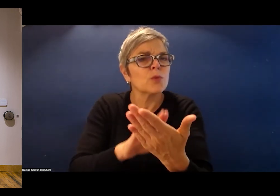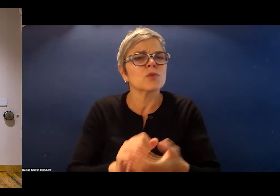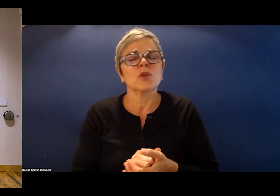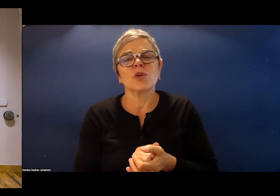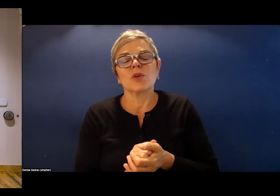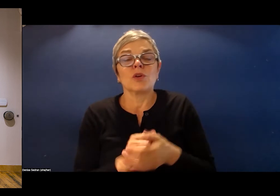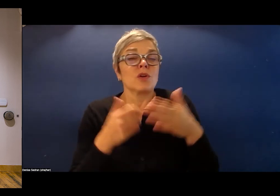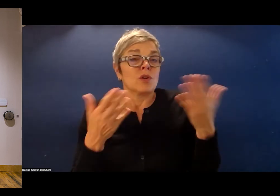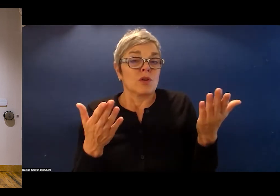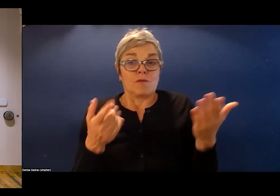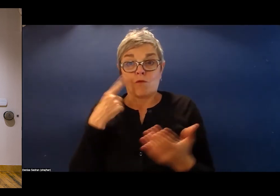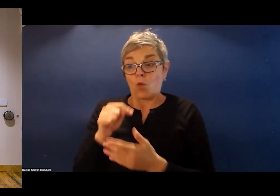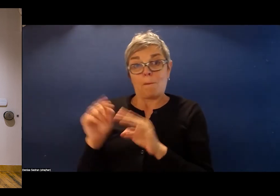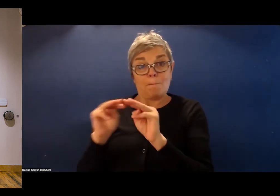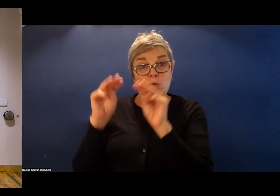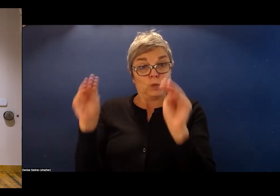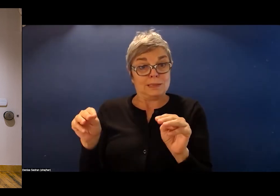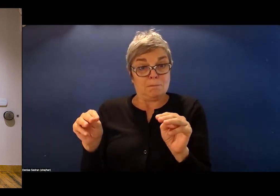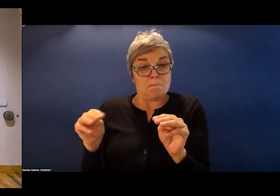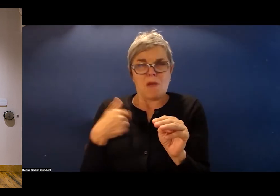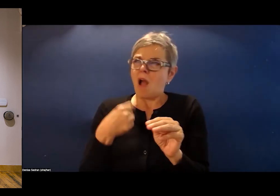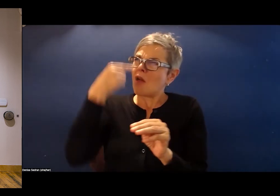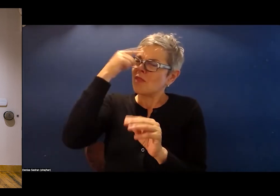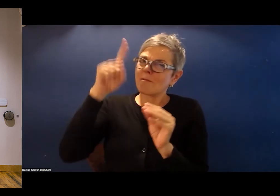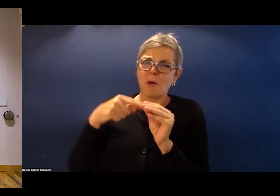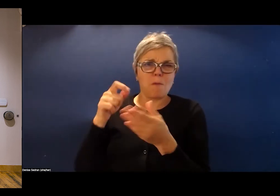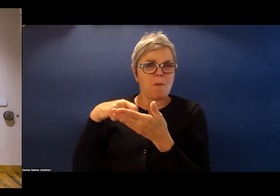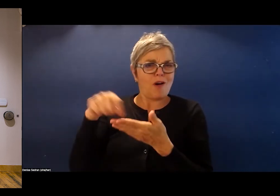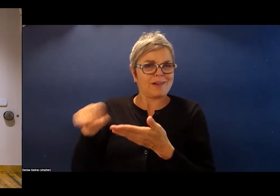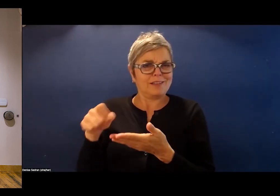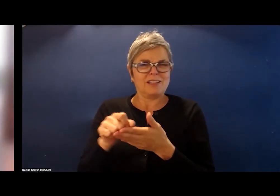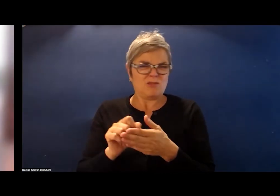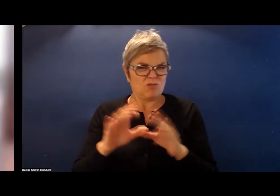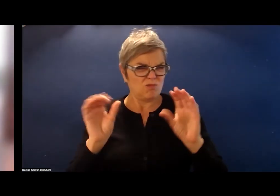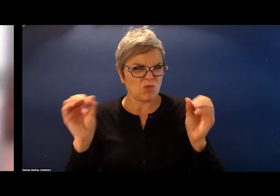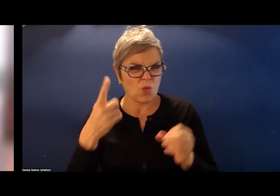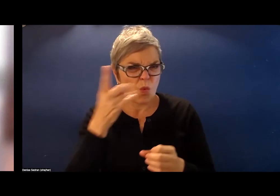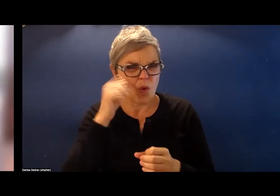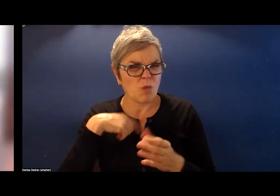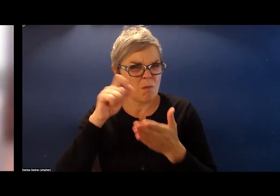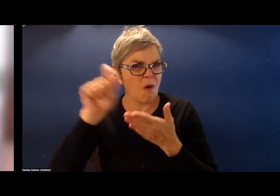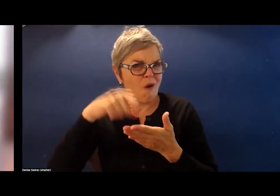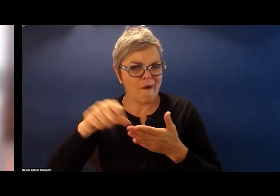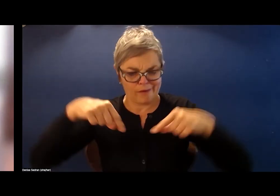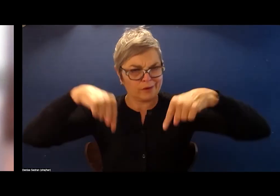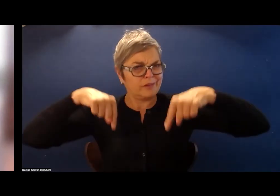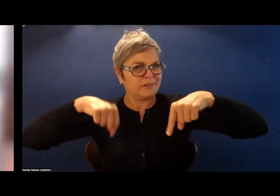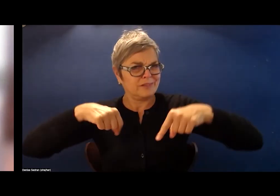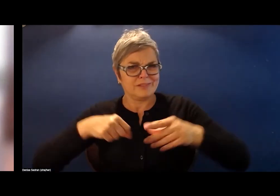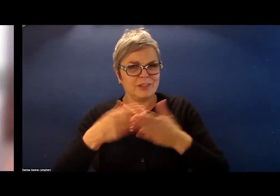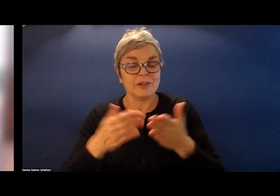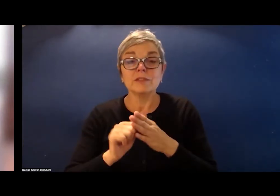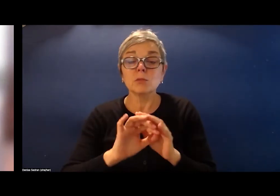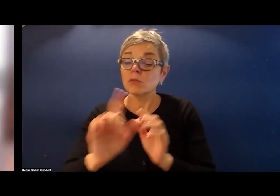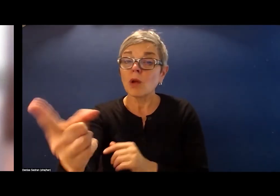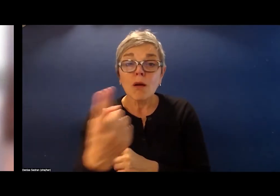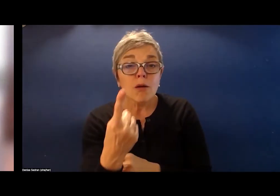If coming to the gallery or the museum, experiencing the exhibitions, is the equivalent of participating in the Feminist Art Field School,